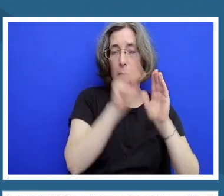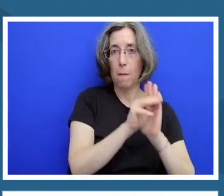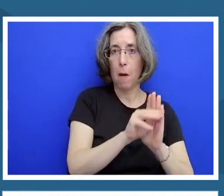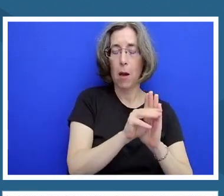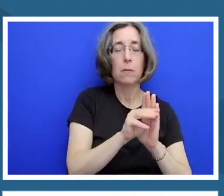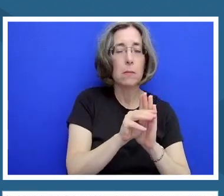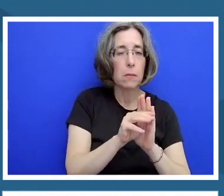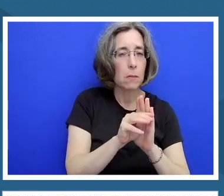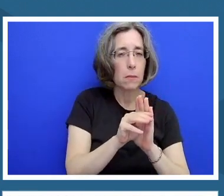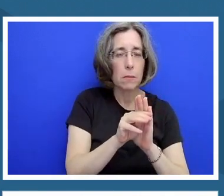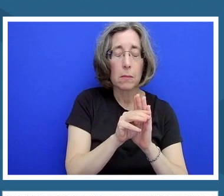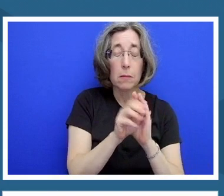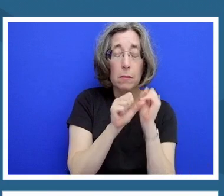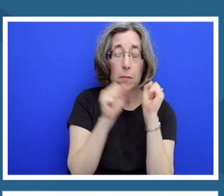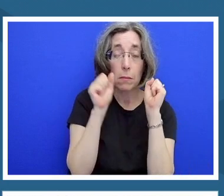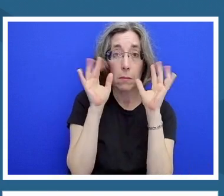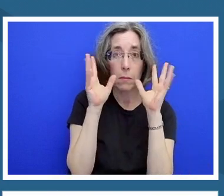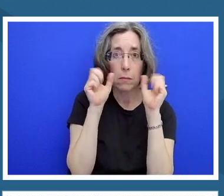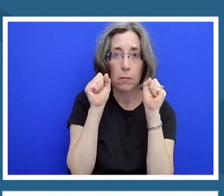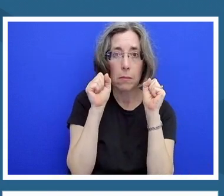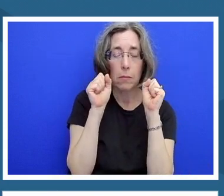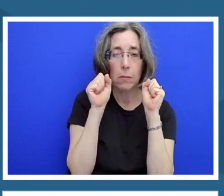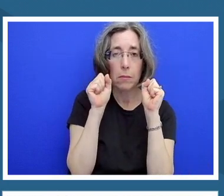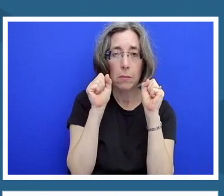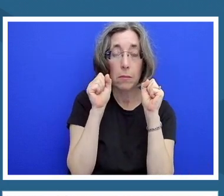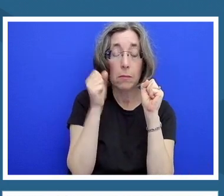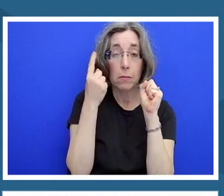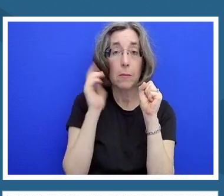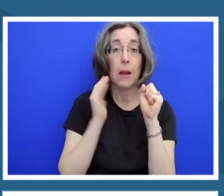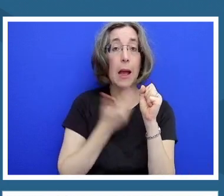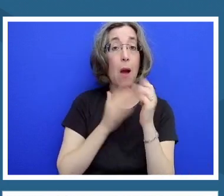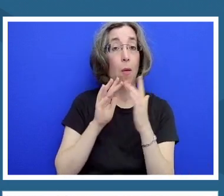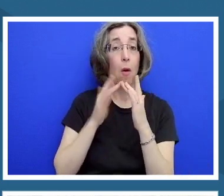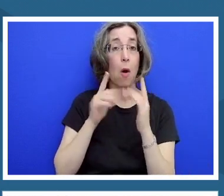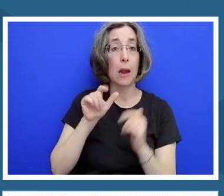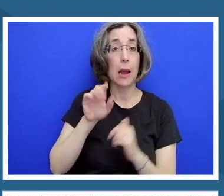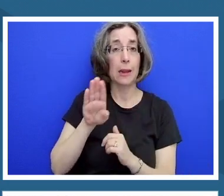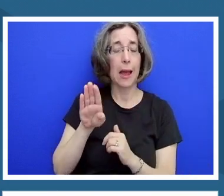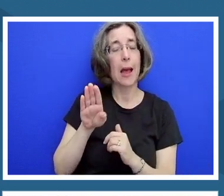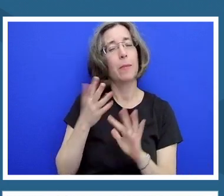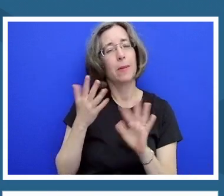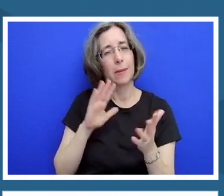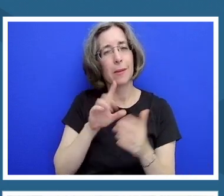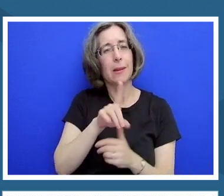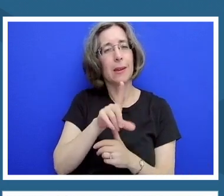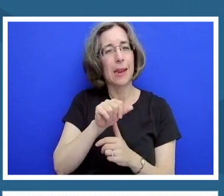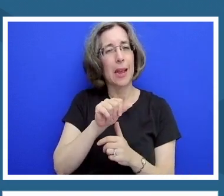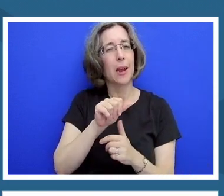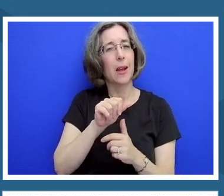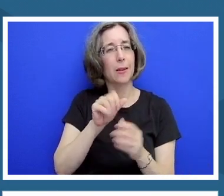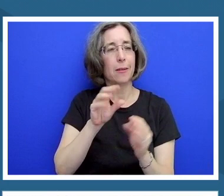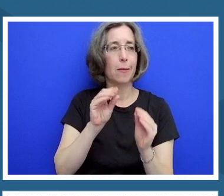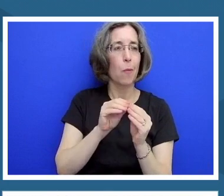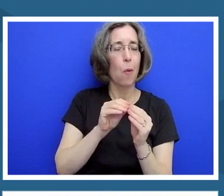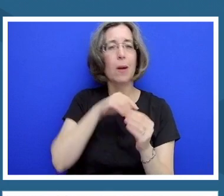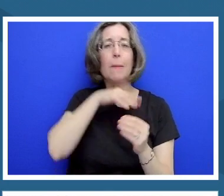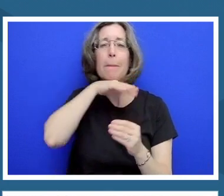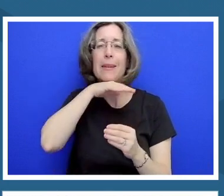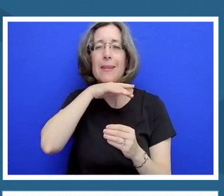online lab we're gonna have to work with a little bit messier data which is true